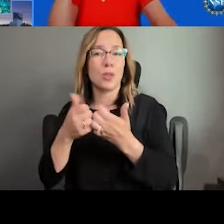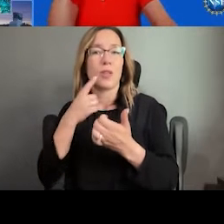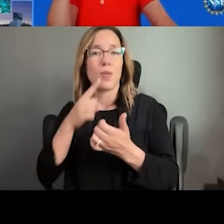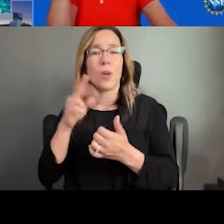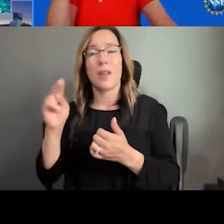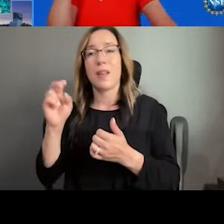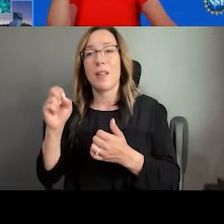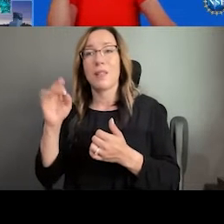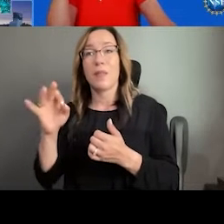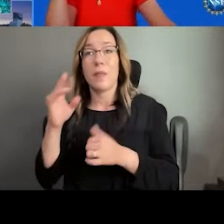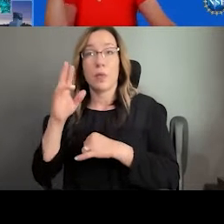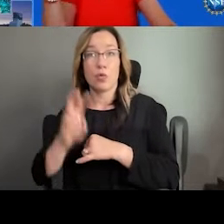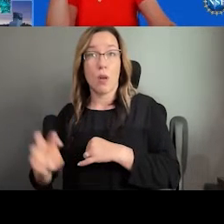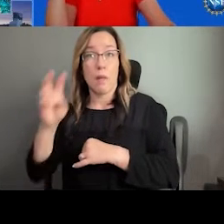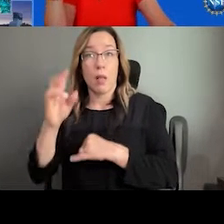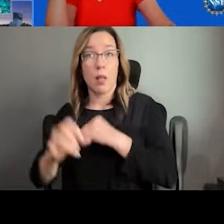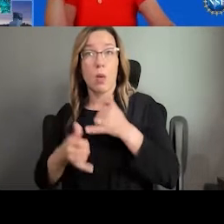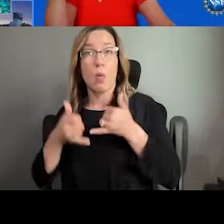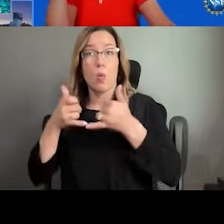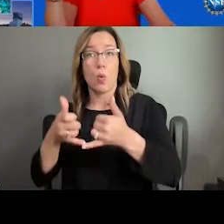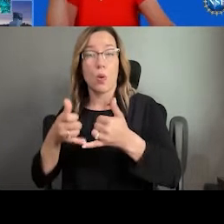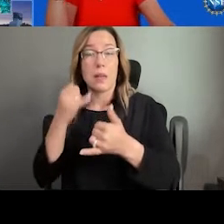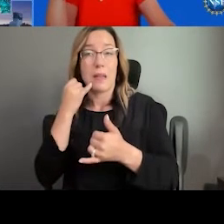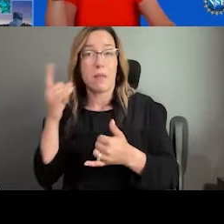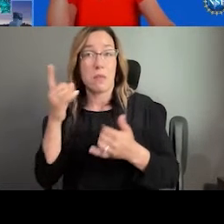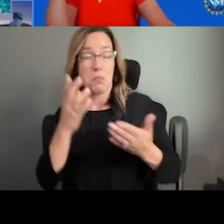Again, if the proposer thinks that they meet